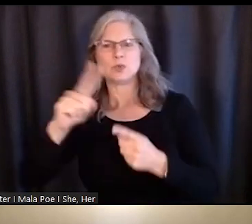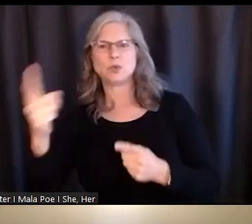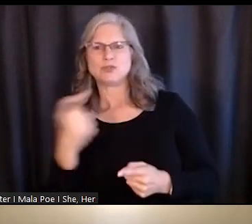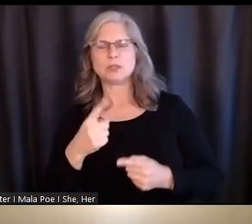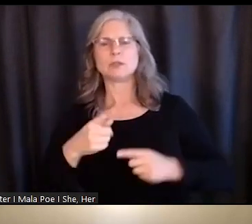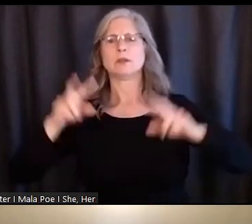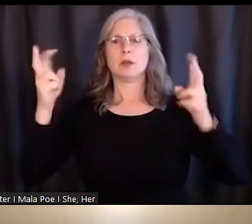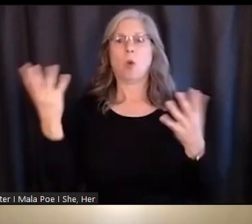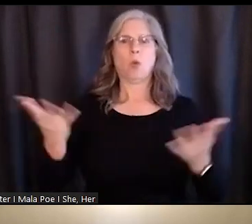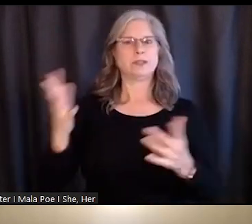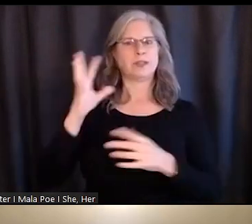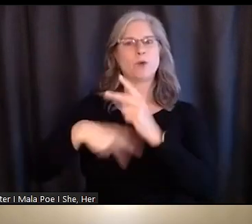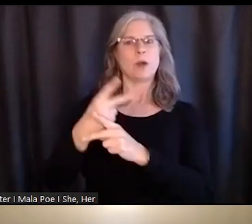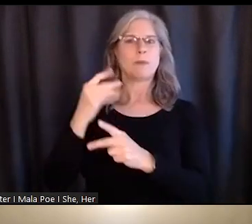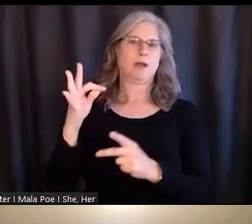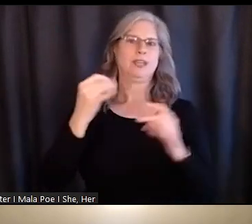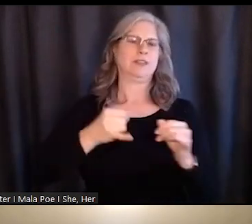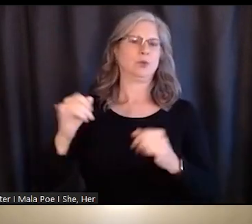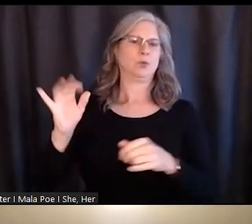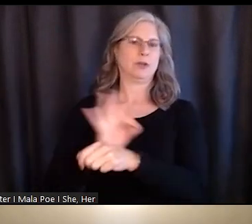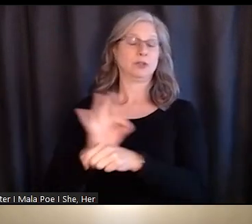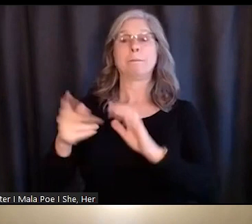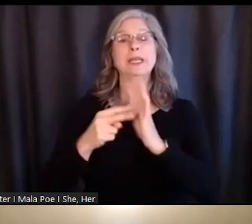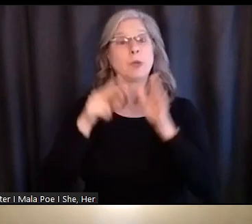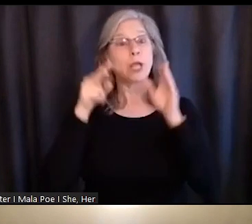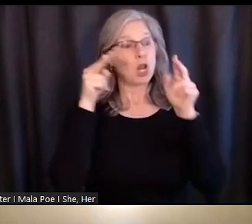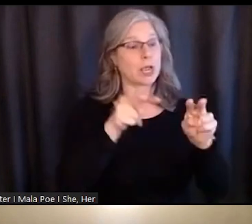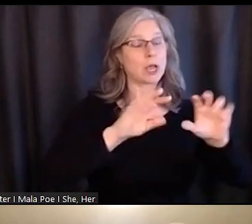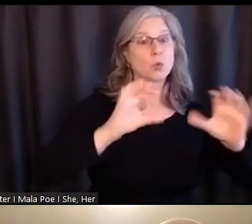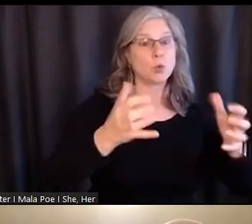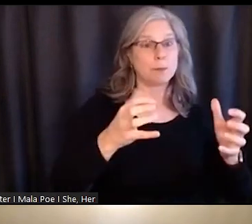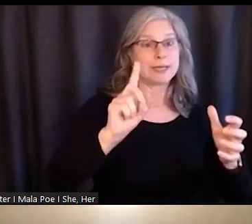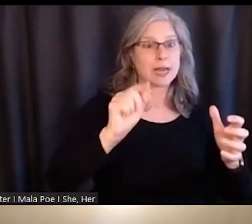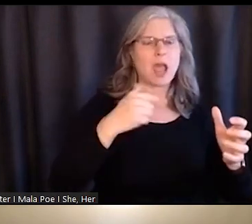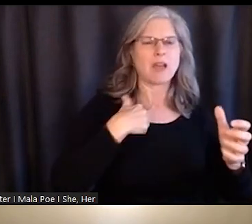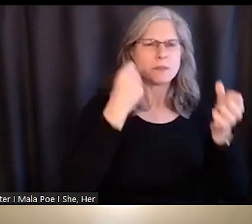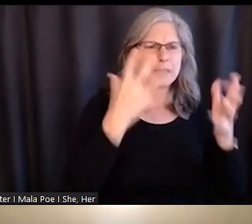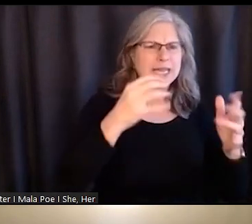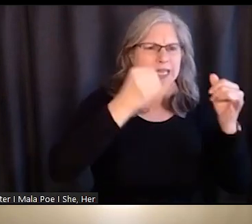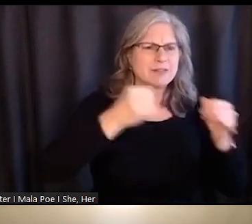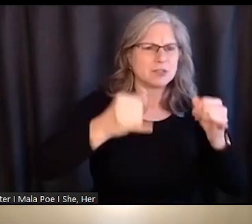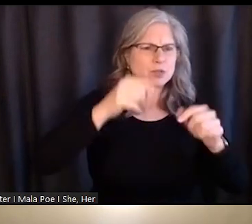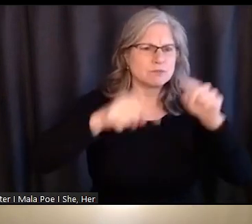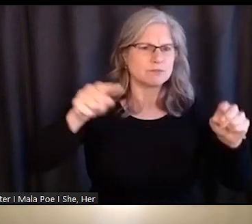So that's to say, when we look at group data, there's an infinite number of individual trajectories that could lead to the pattern of average data.